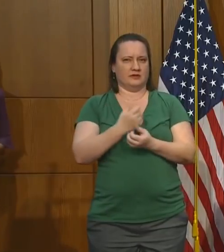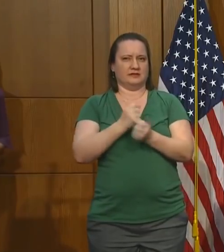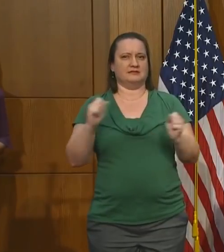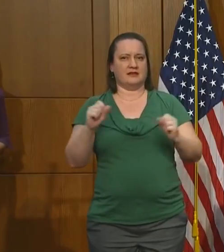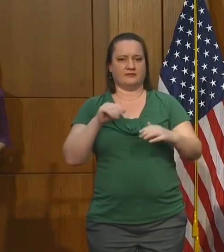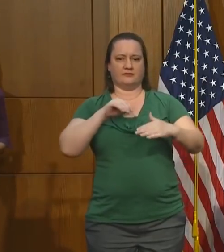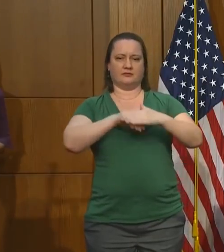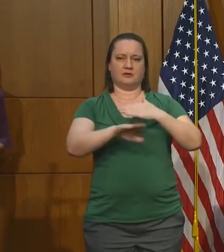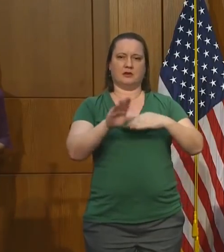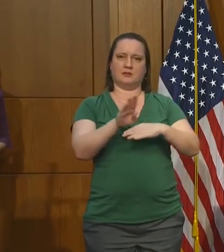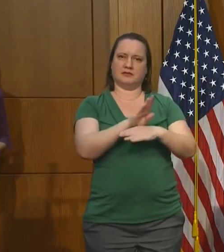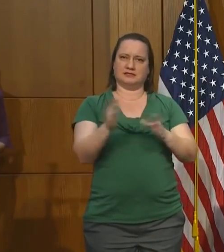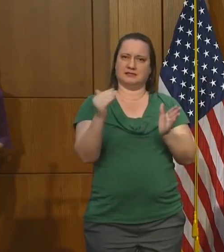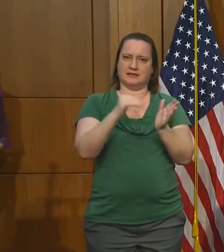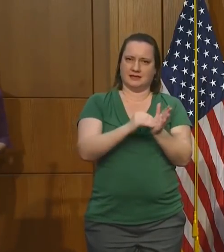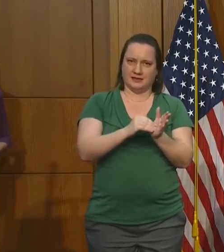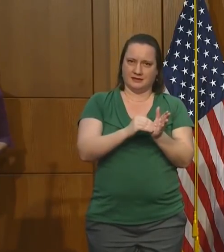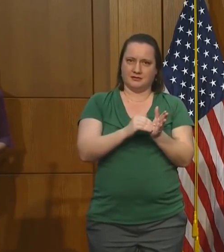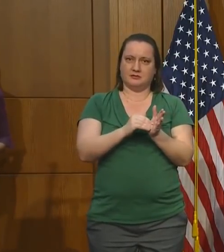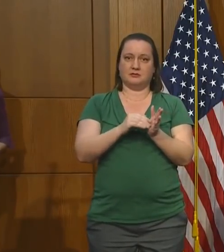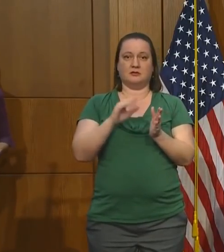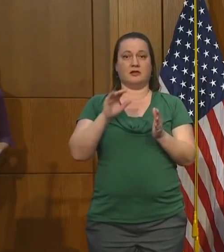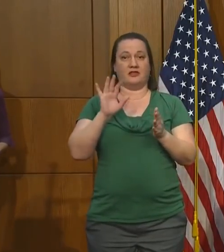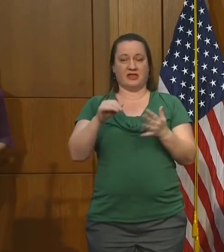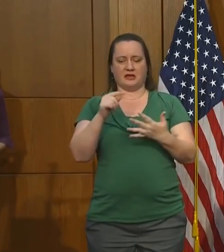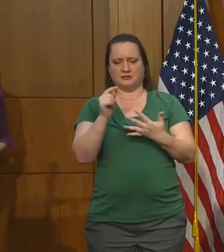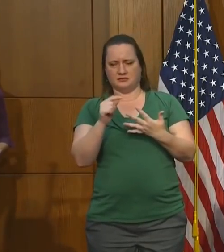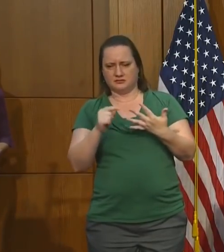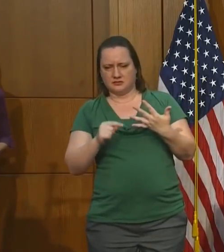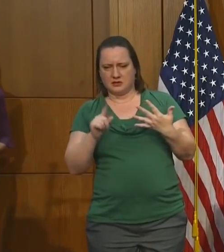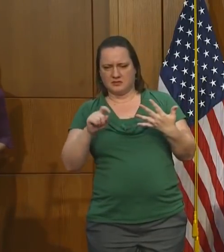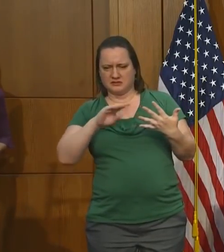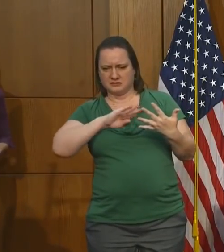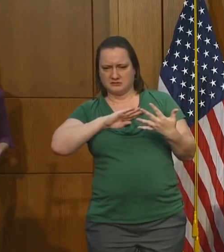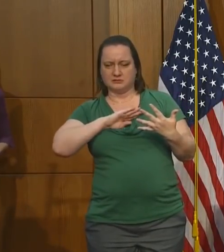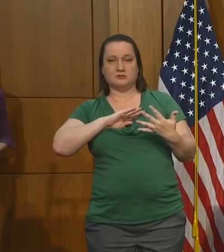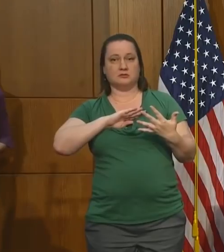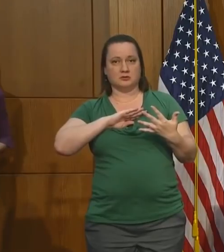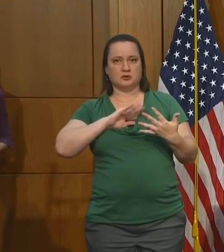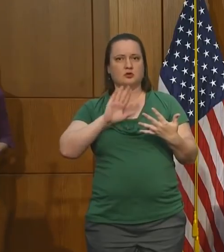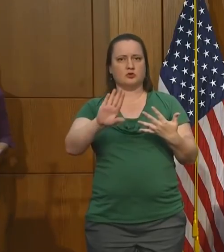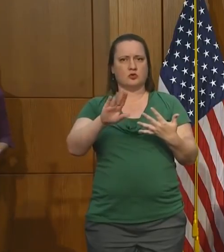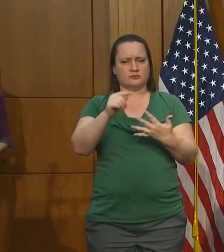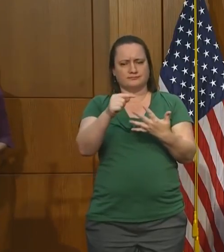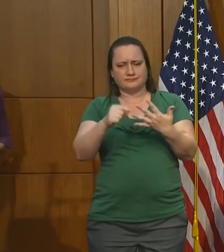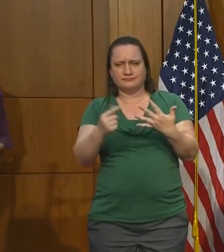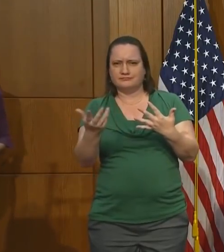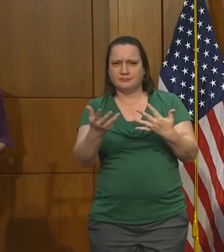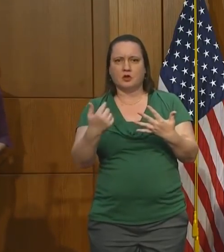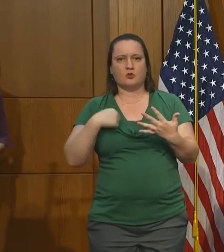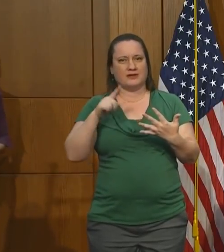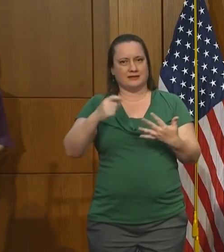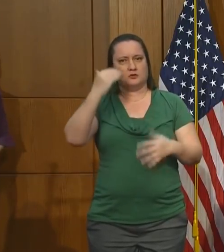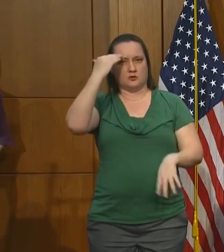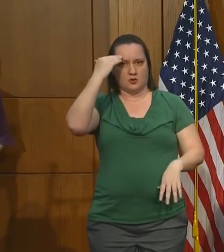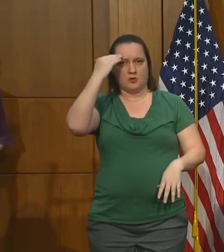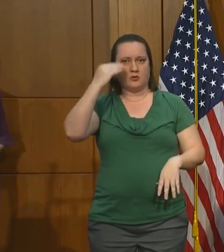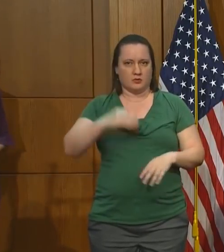REASSURED ABOUT WHAT WILL MAKE YOU COMFORTABLE- GOING BACK INTO THAT PLACE OF BUSINESS THAT'S THAT'S WHAT. WE NEED TO